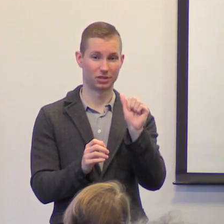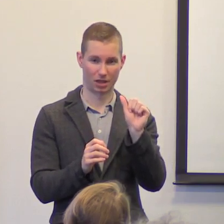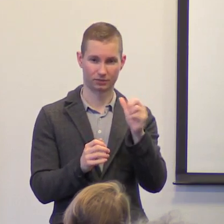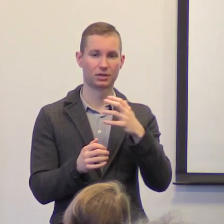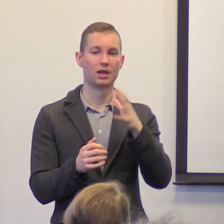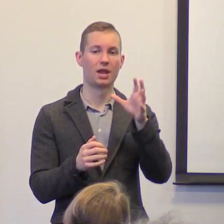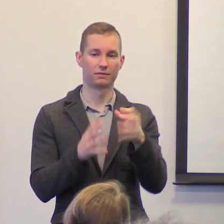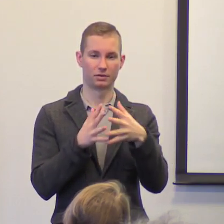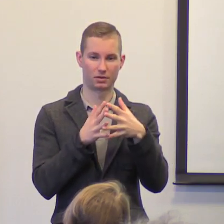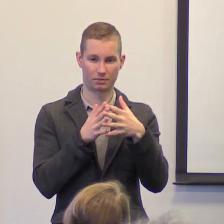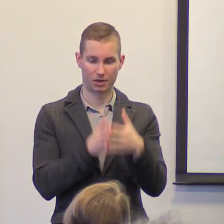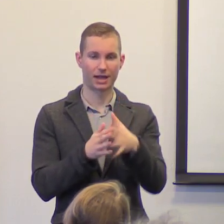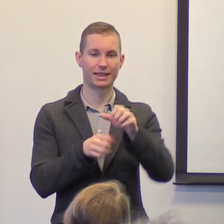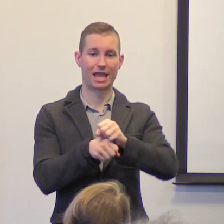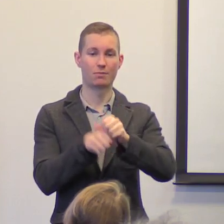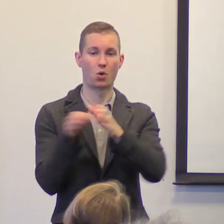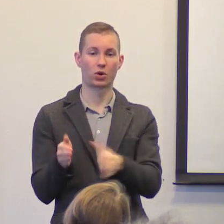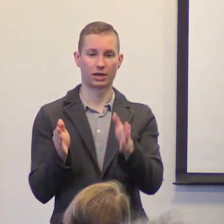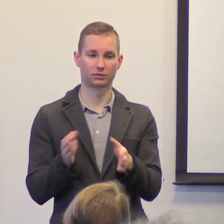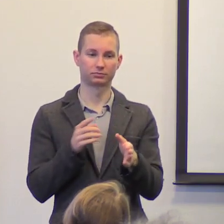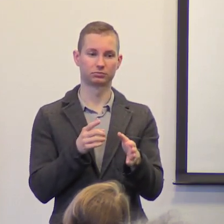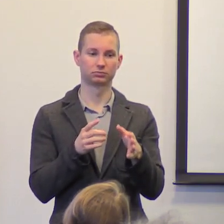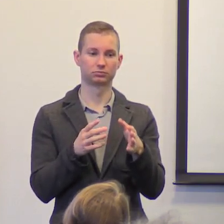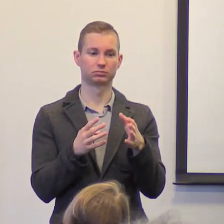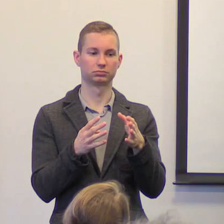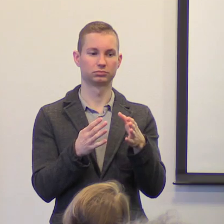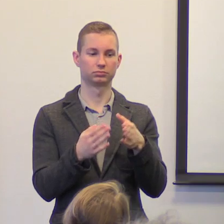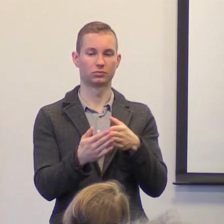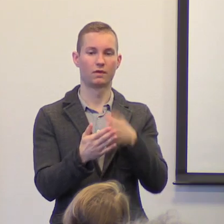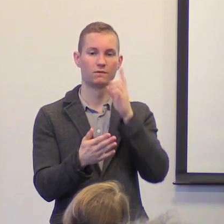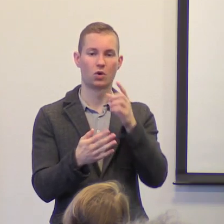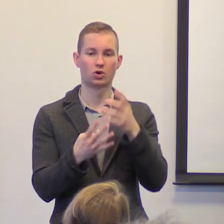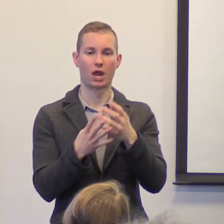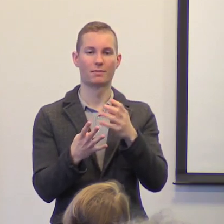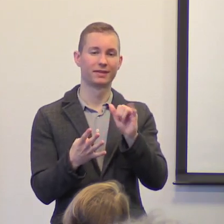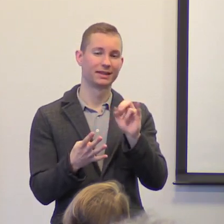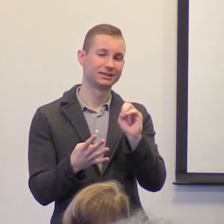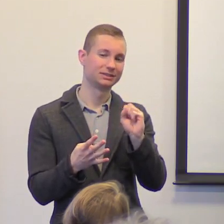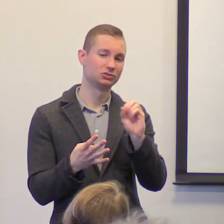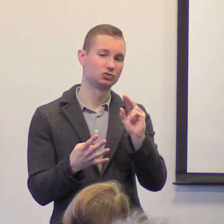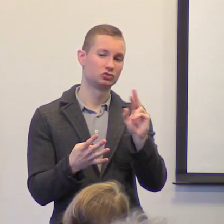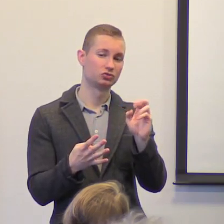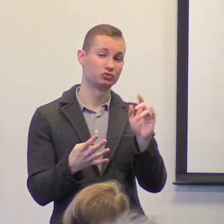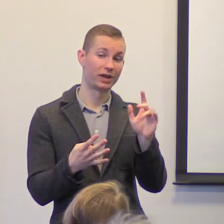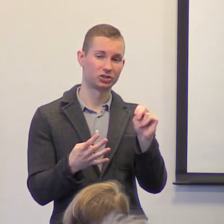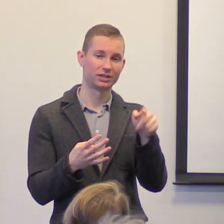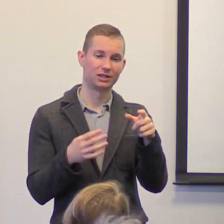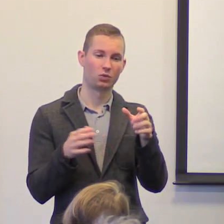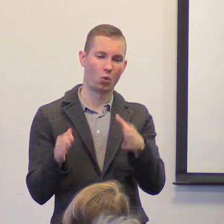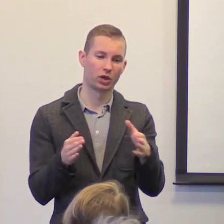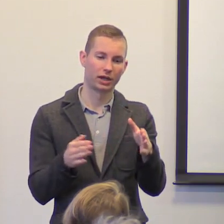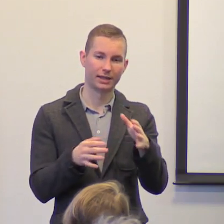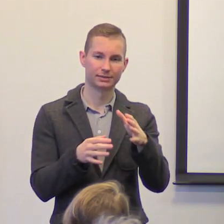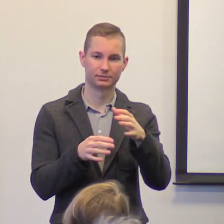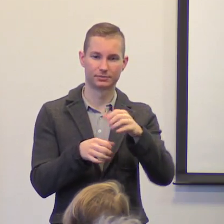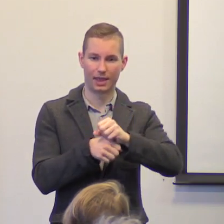An African-American labor organizer who was convicted of the crime of insurrection because of his labor organizing and things that he said.